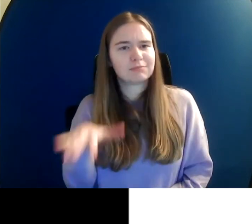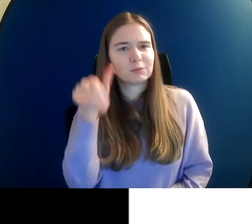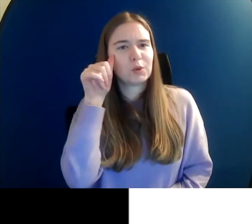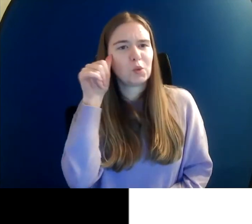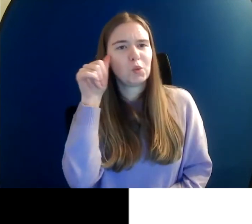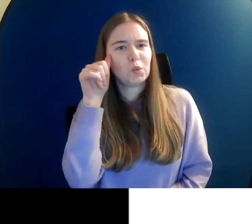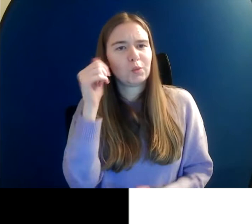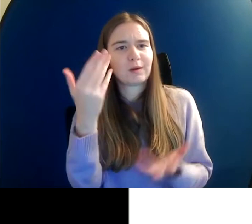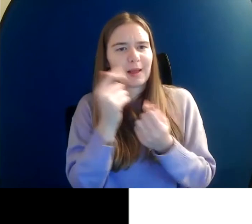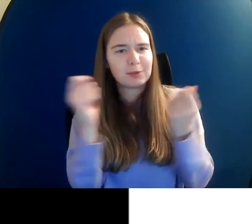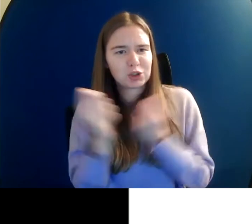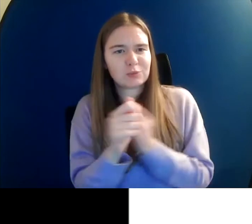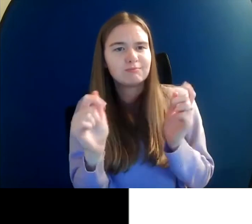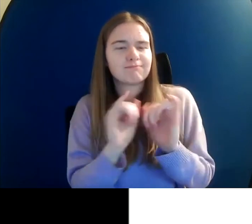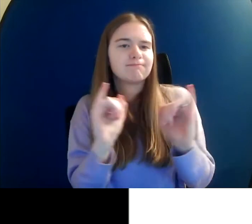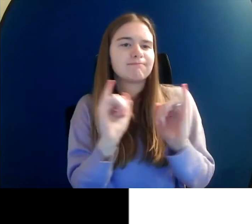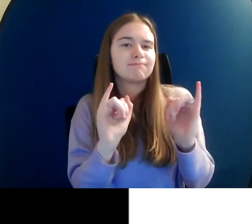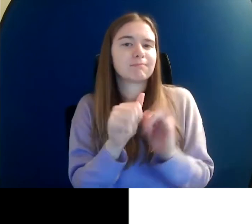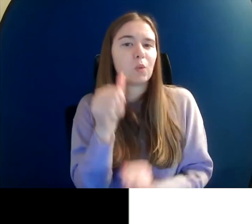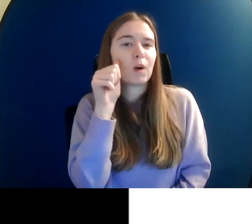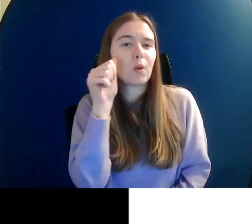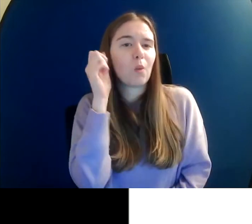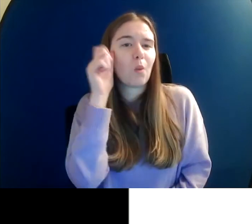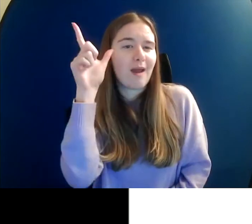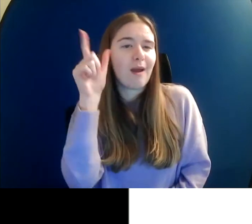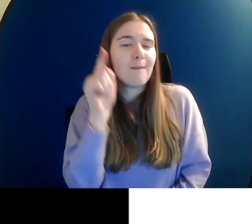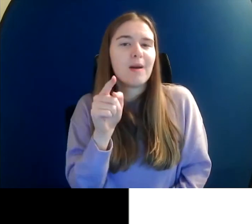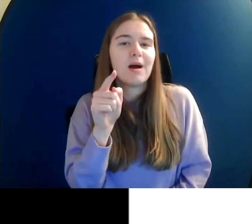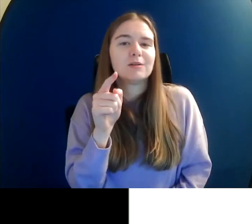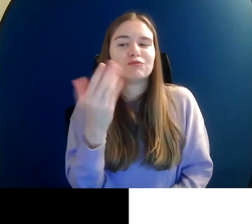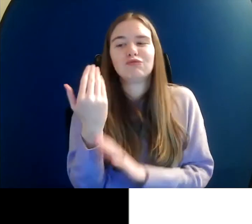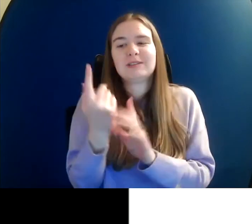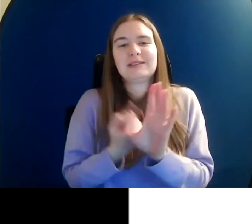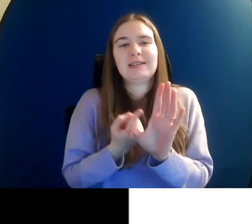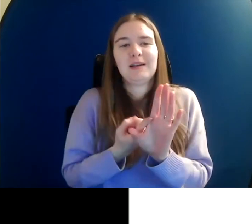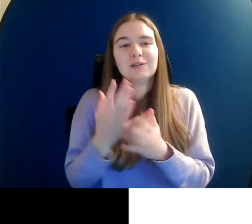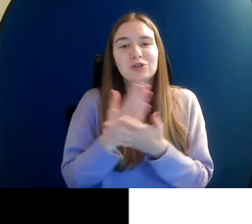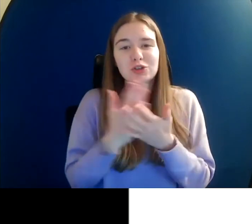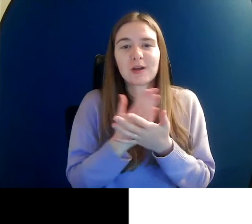like we were at an awareness, but it wasn't really until recent years that the sheer magnitude of what faces